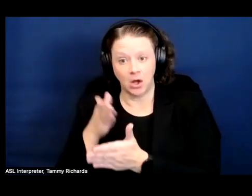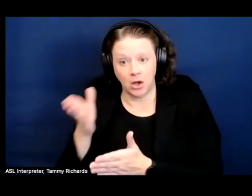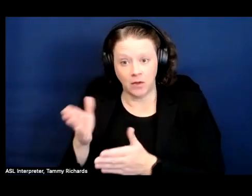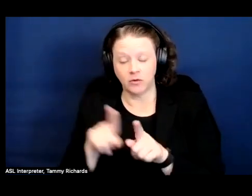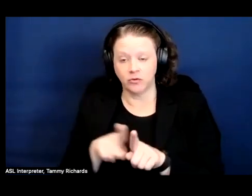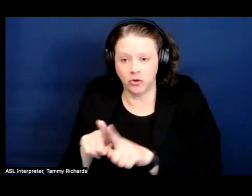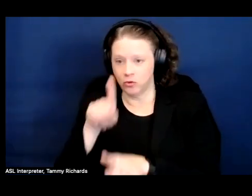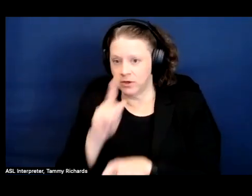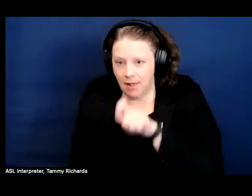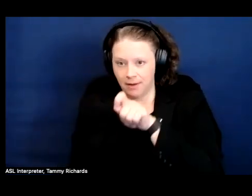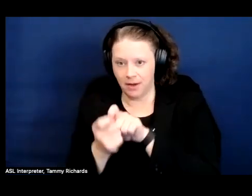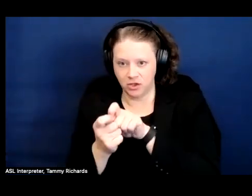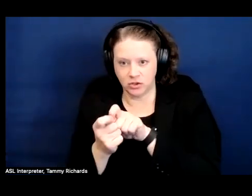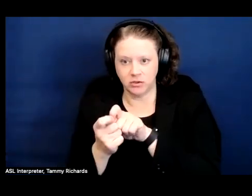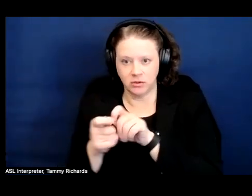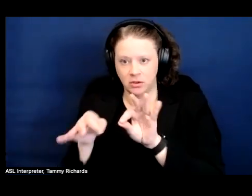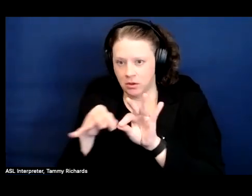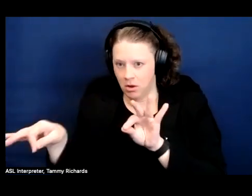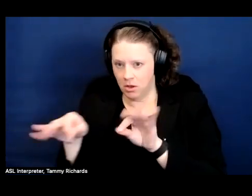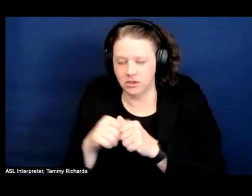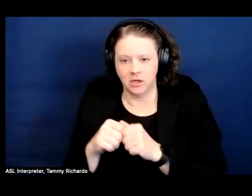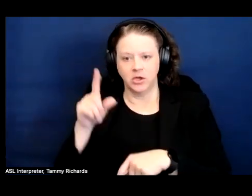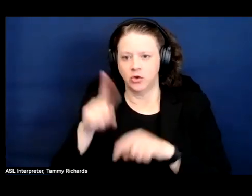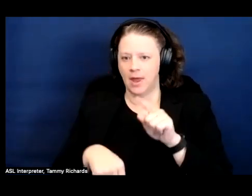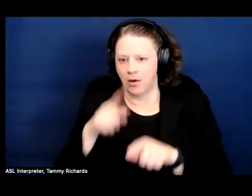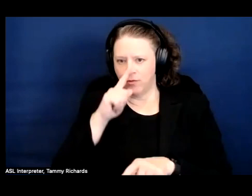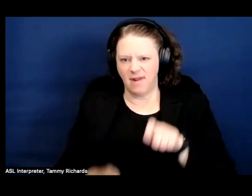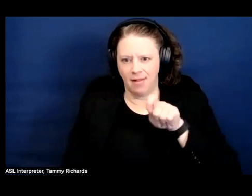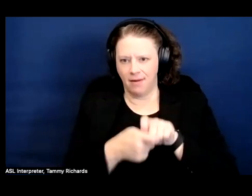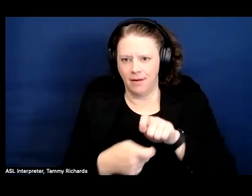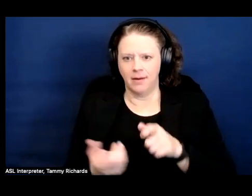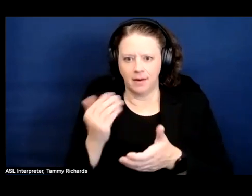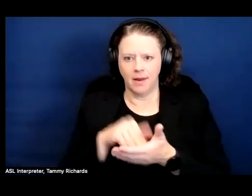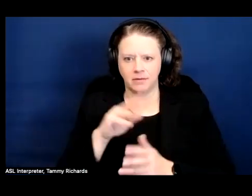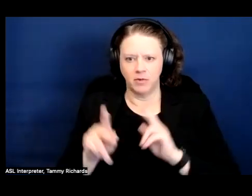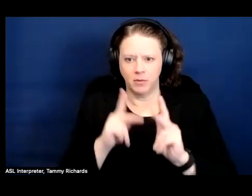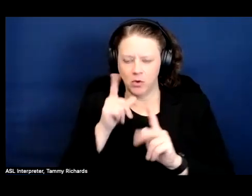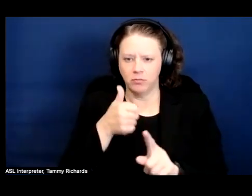in trying to address it, in trying to increase the housing opportunities available for people,